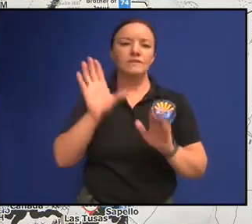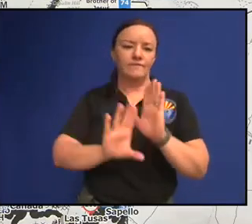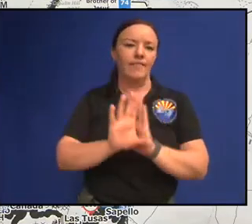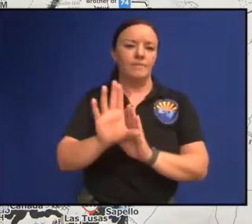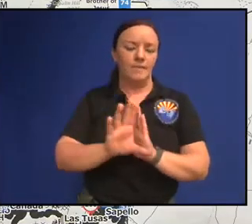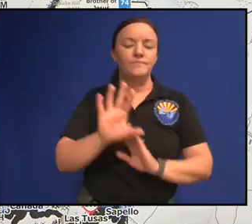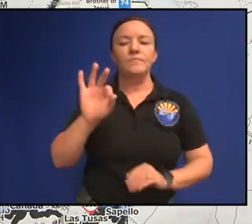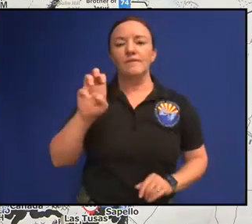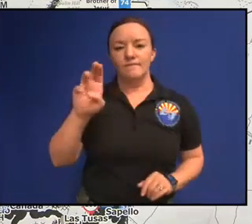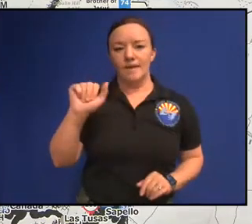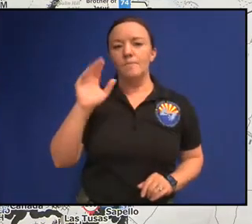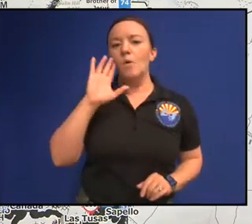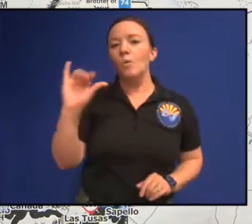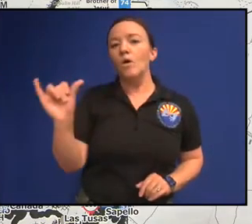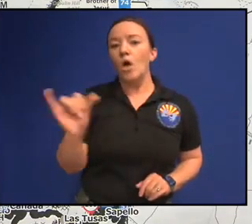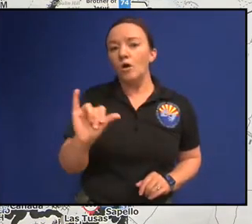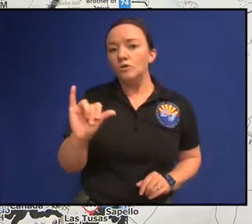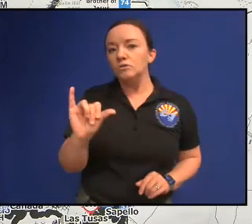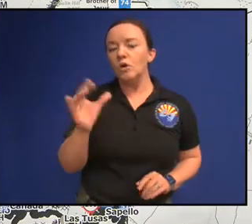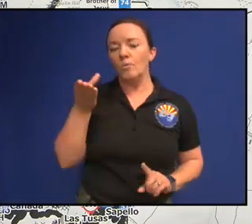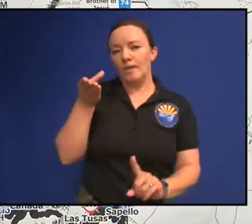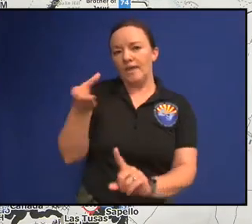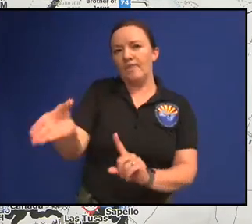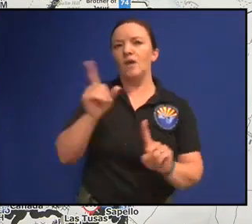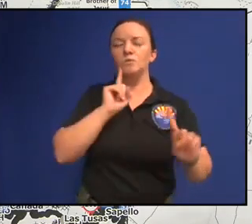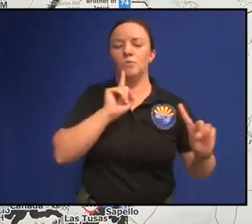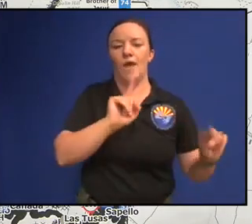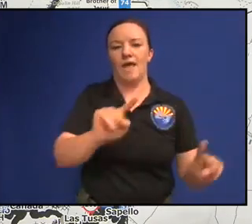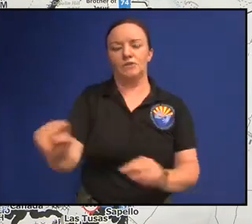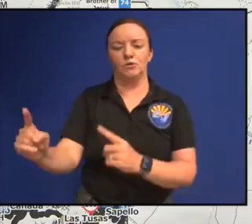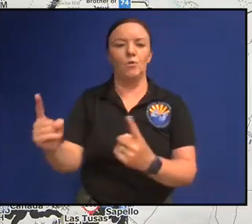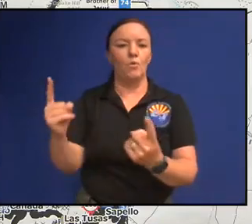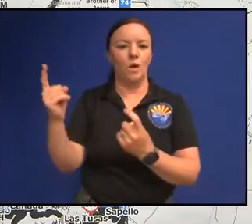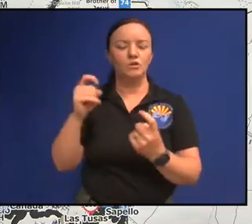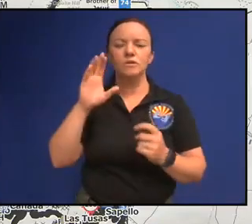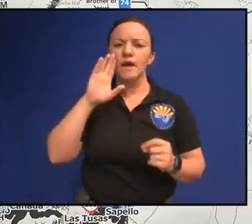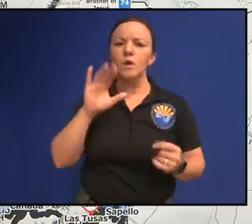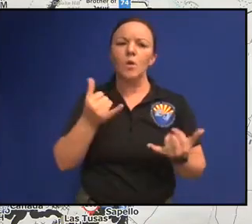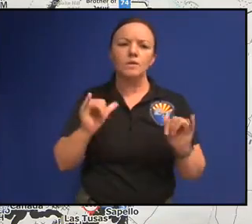I KNOW THERE IS STILL A LOT OF PEOPLE OUT THERE THAT DO